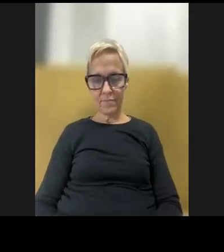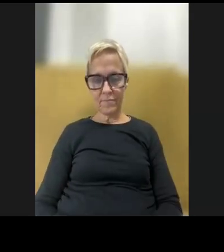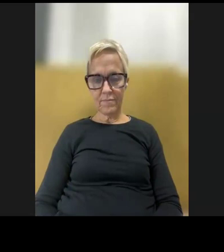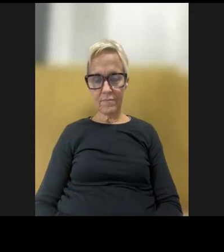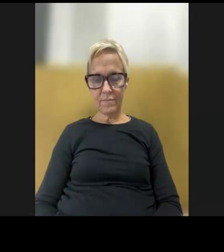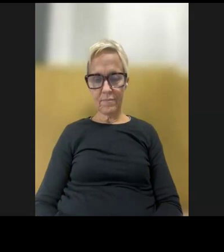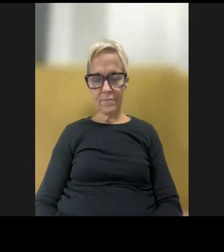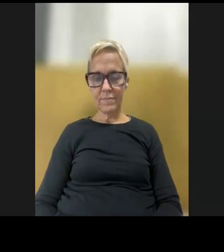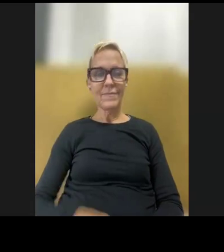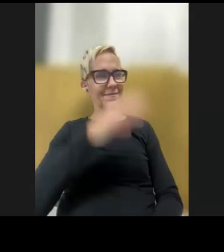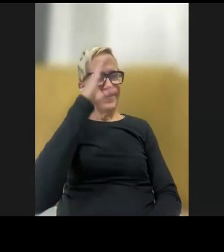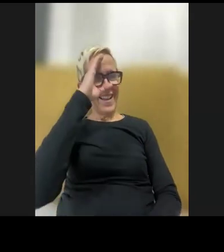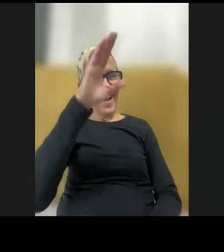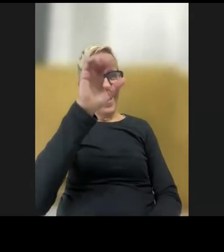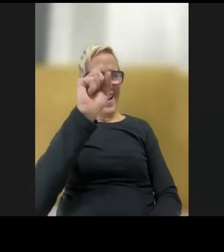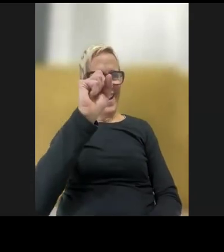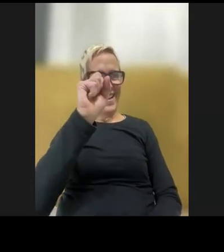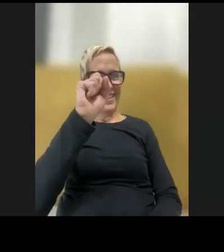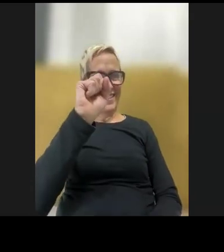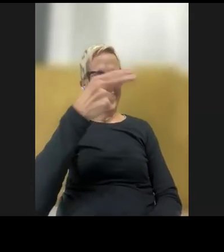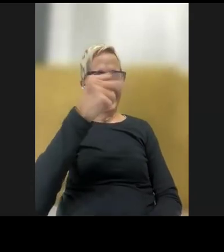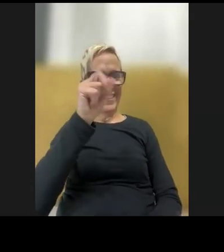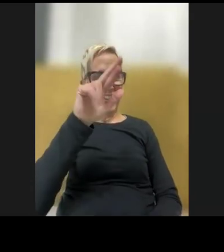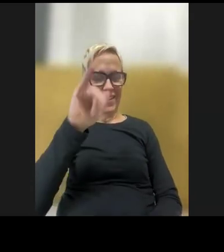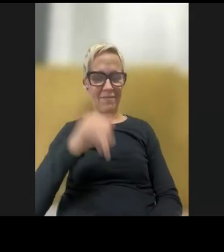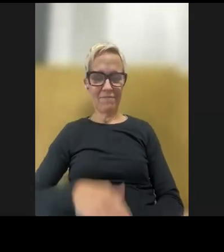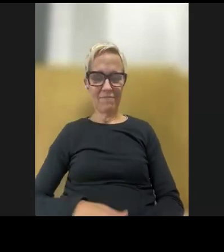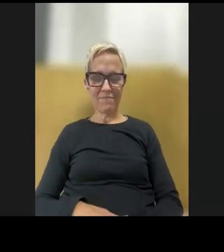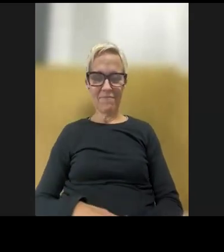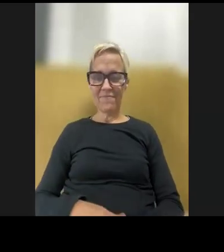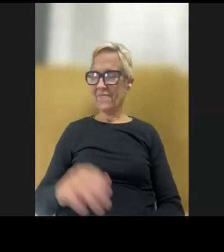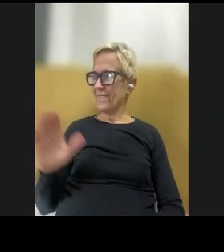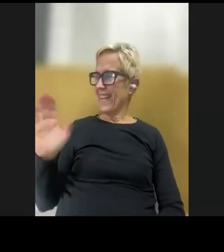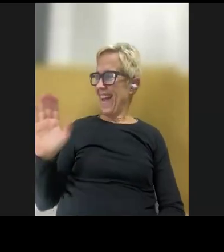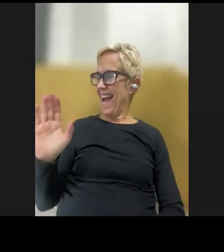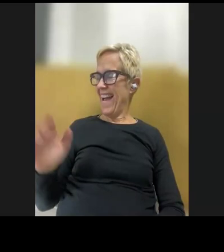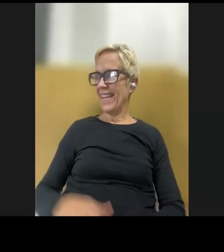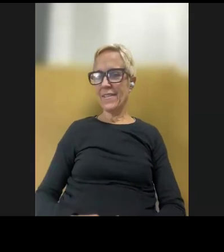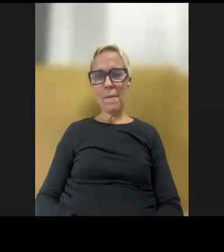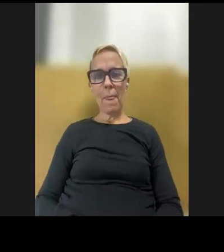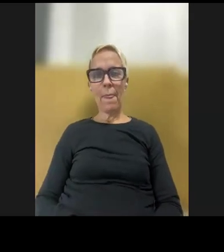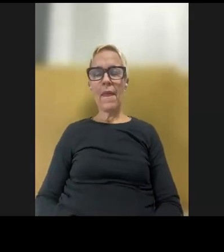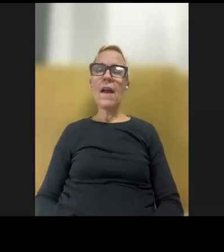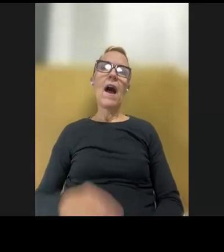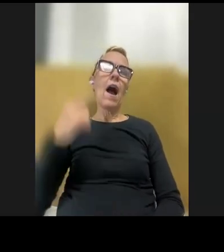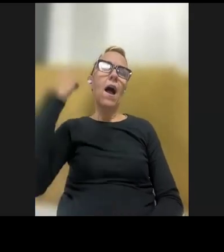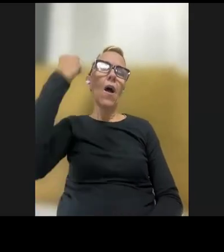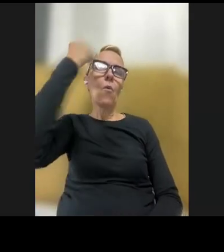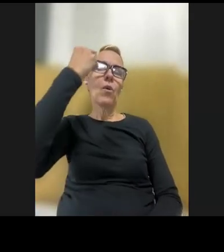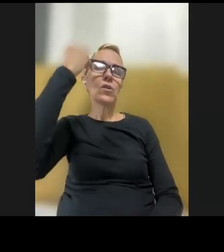So Colin, I just said, that I allowed you to talk. Oh, great.